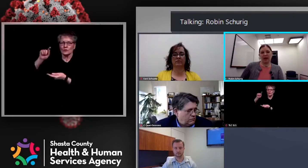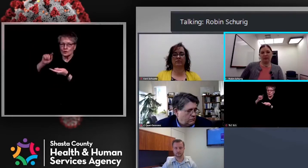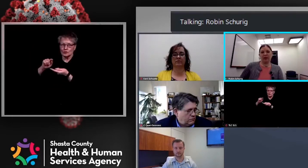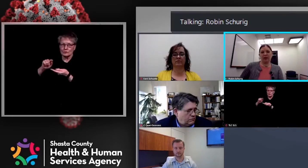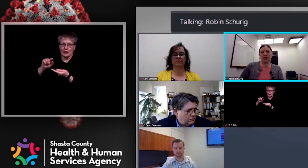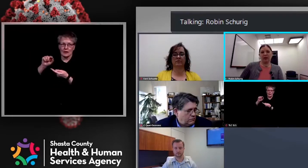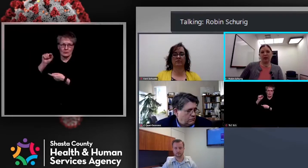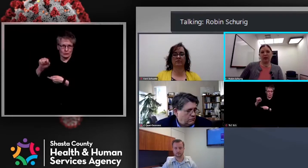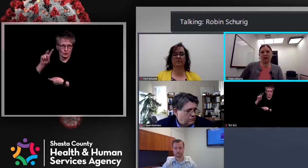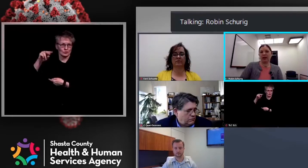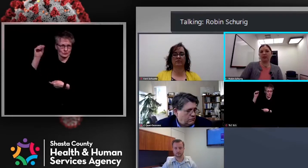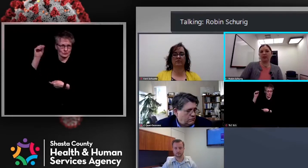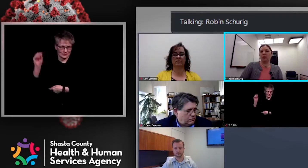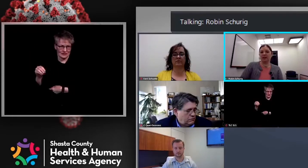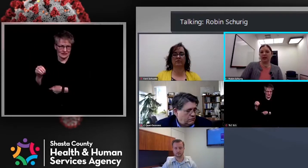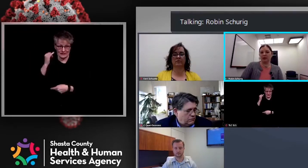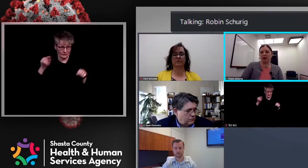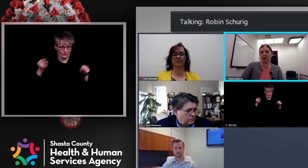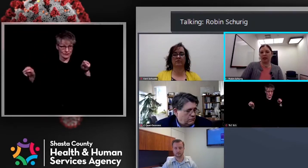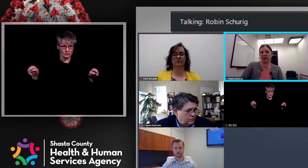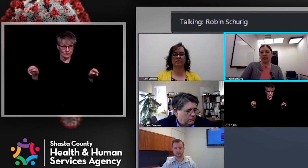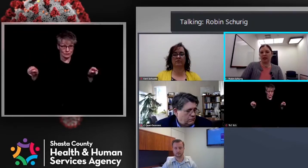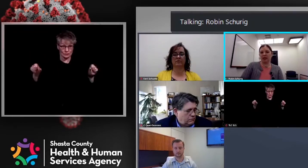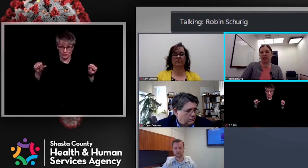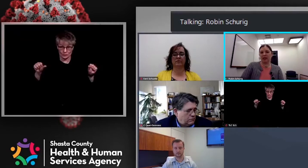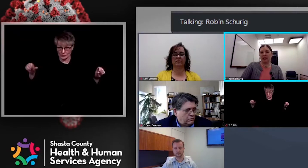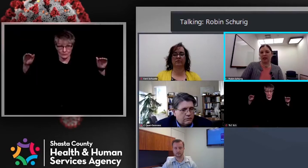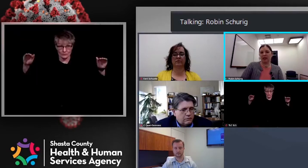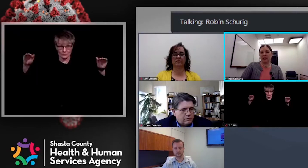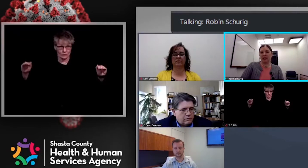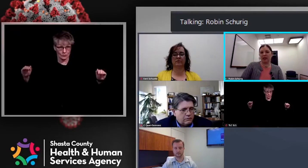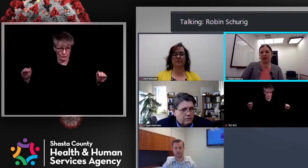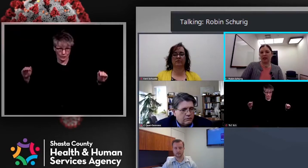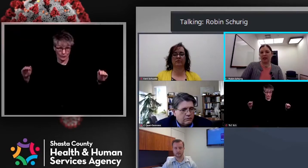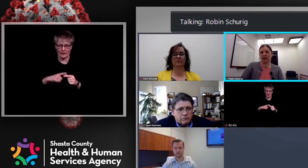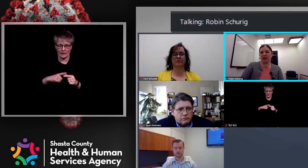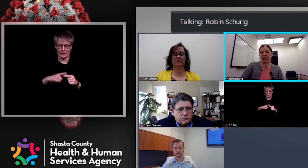five, we could move to the orange next Wednesday after our data is released on Tuesday. And